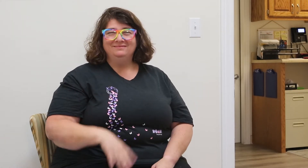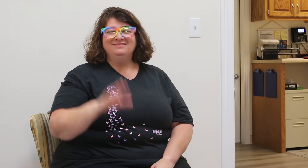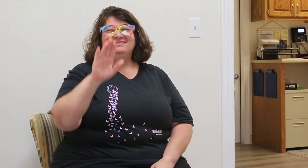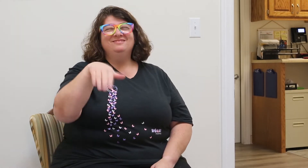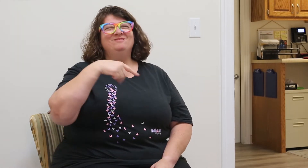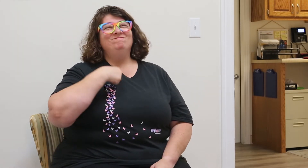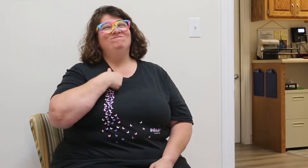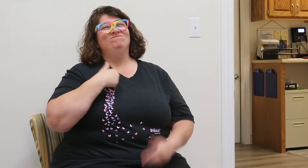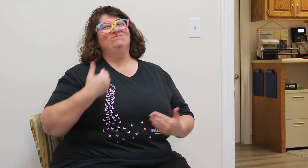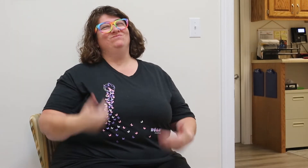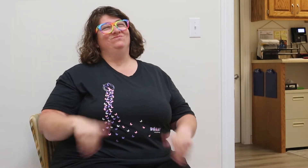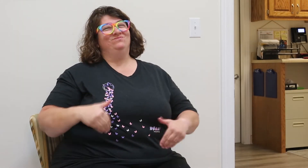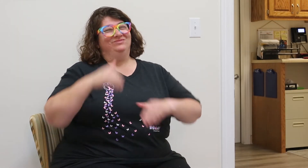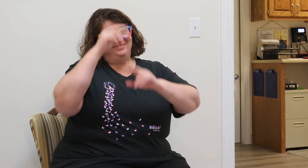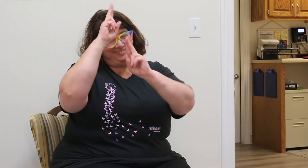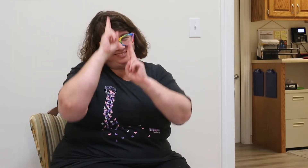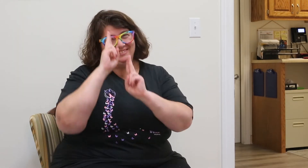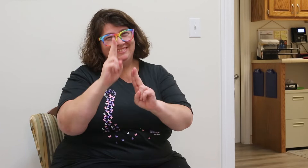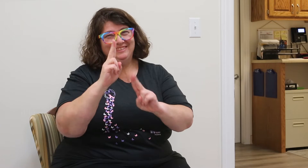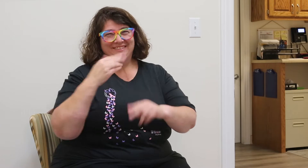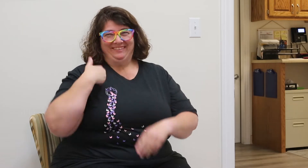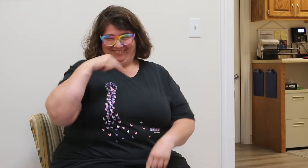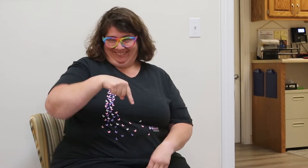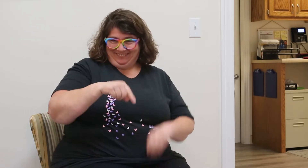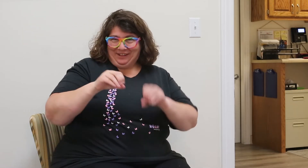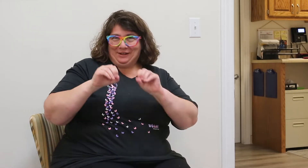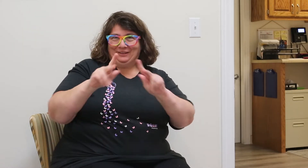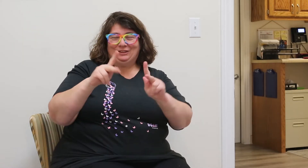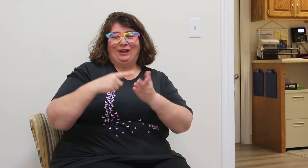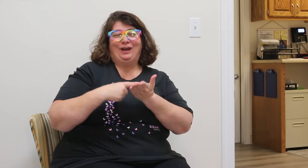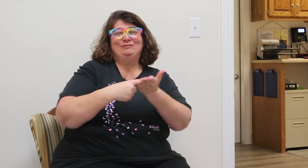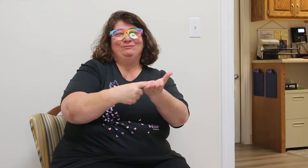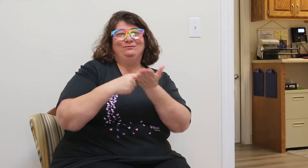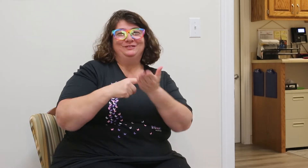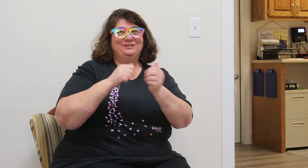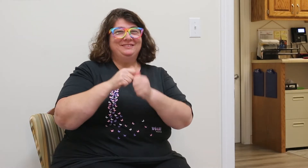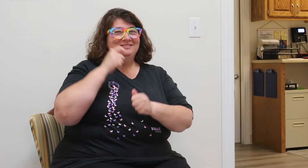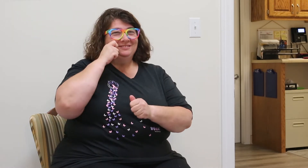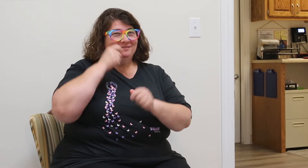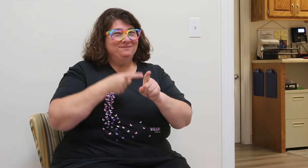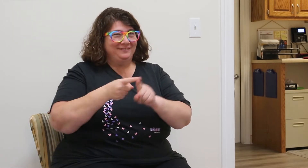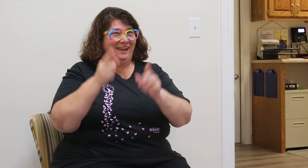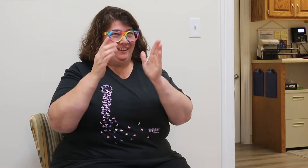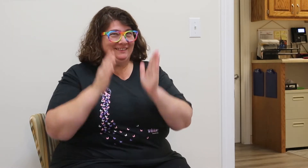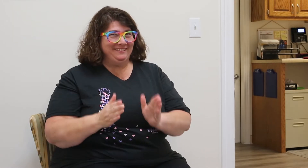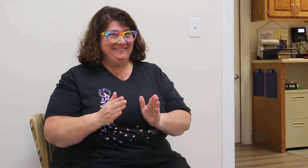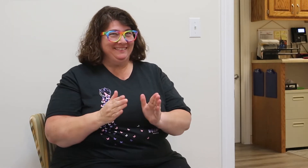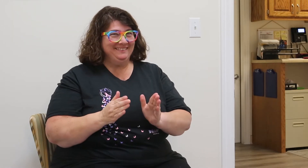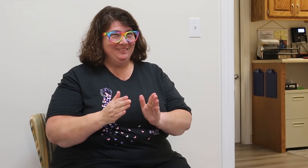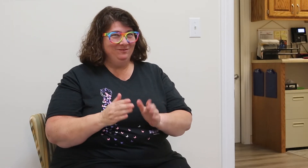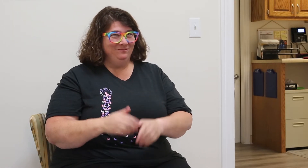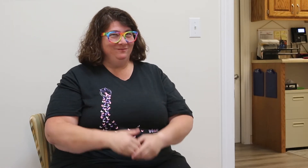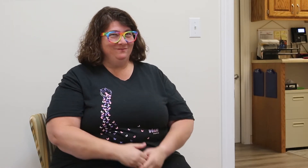I am honored to have this opportunity to talk with a Dermatologist.